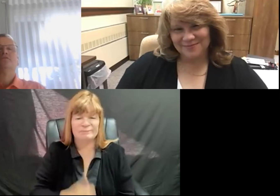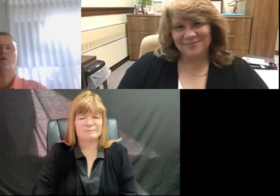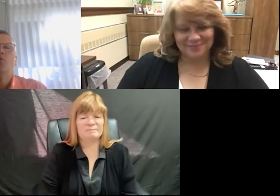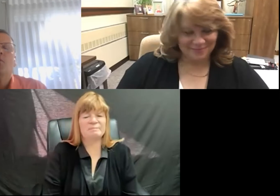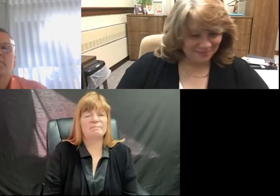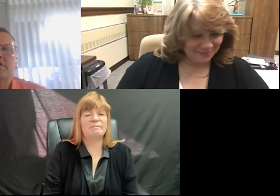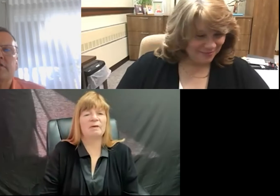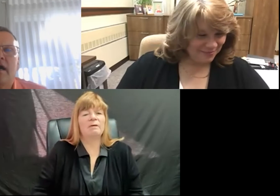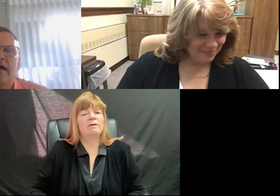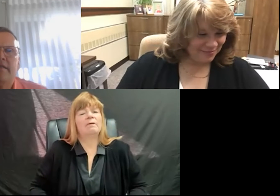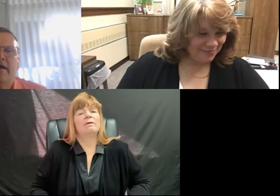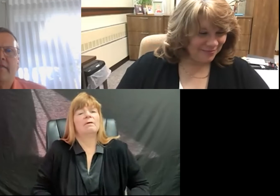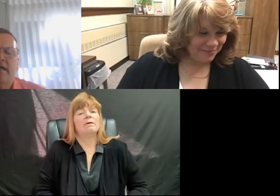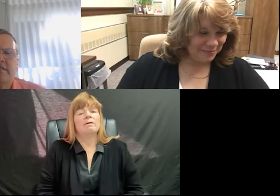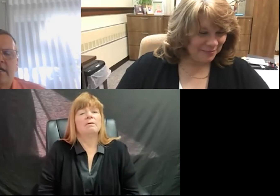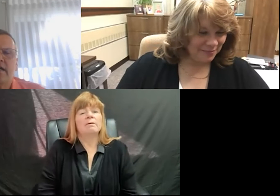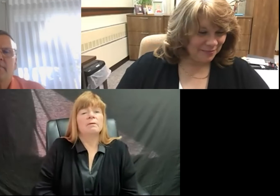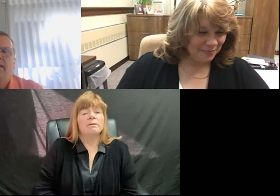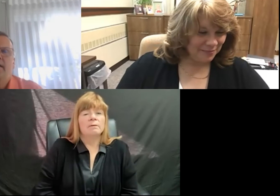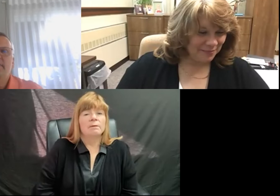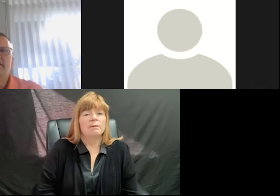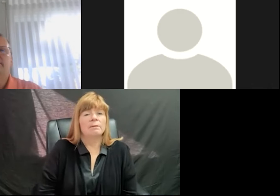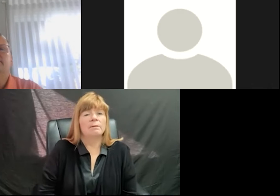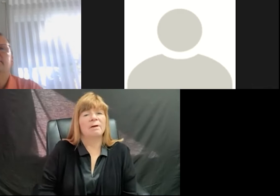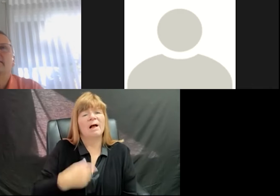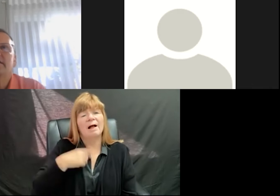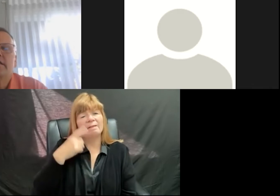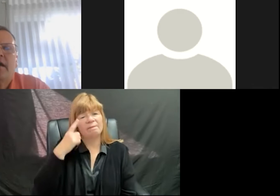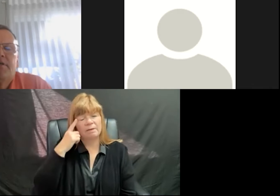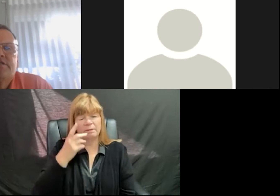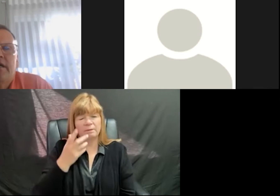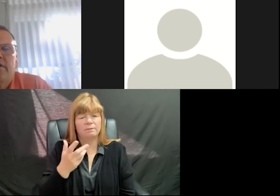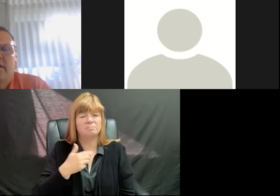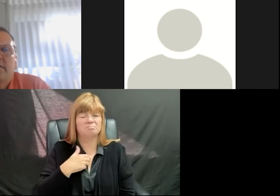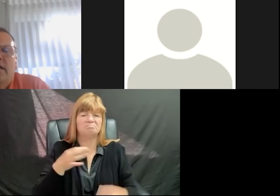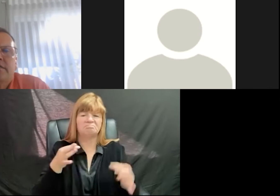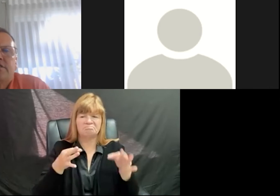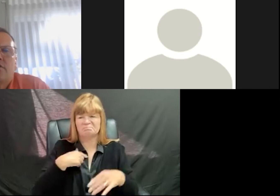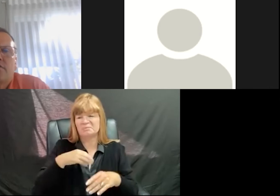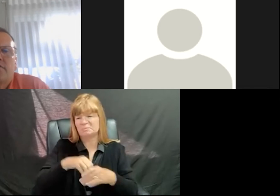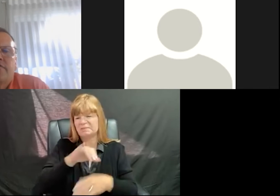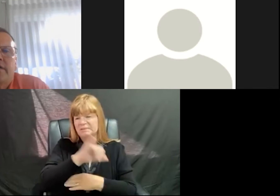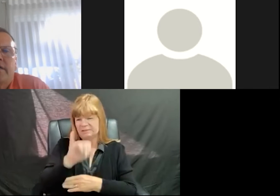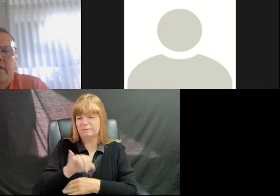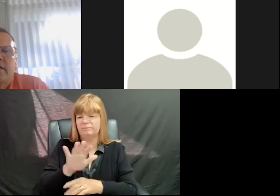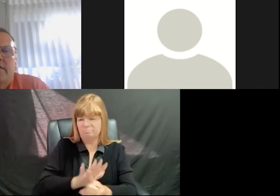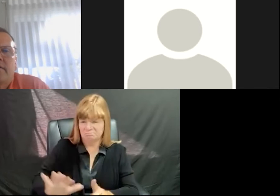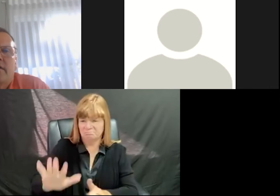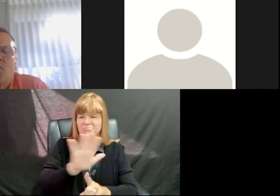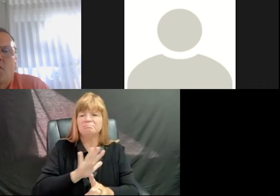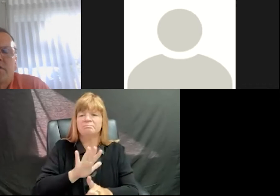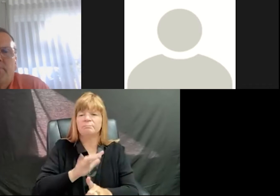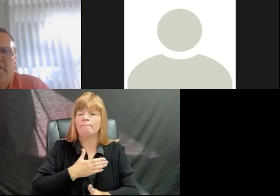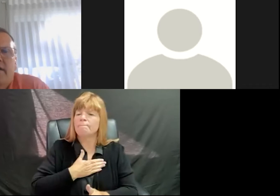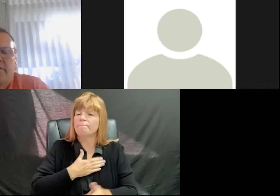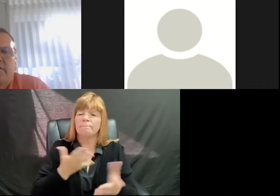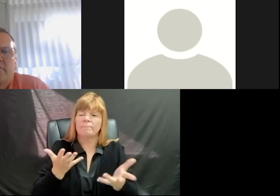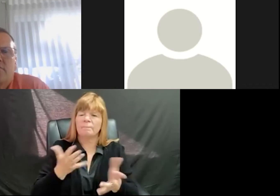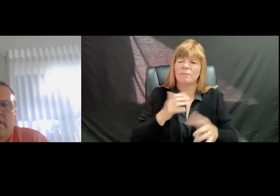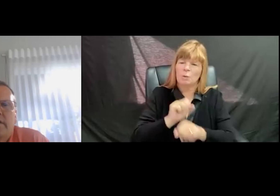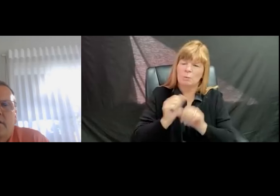so I think I said I'm in the Indianapolis area I serve i work with the provider and a